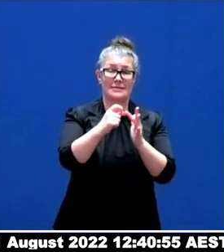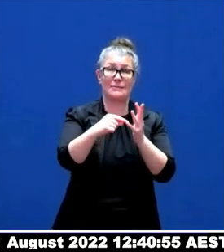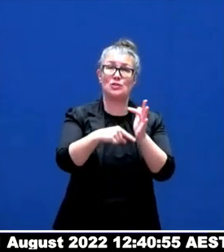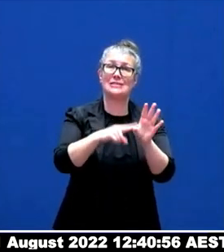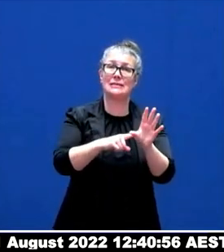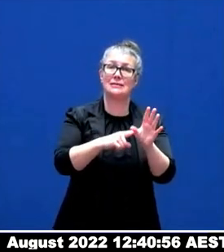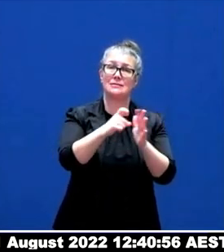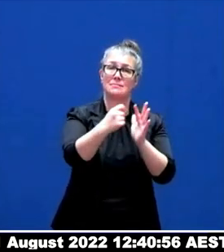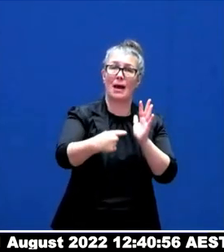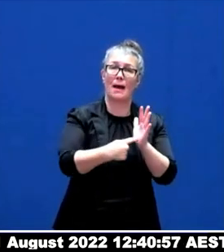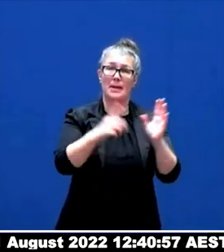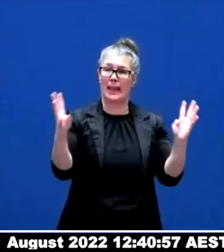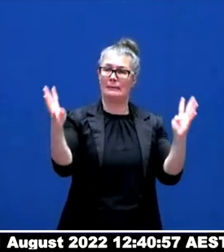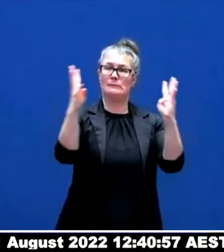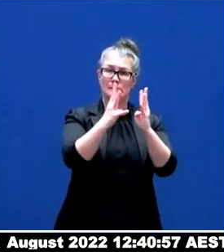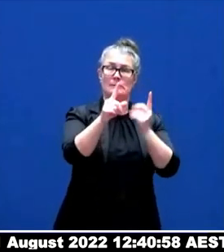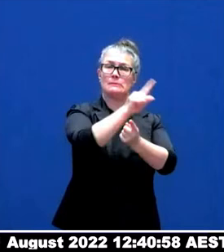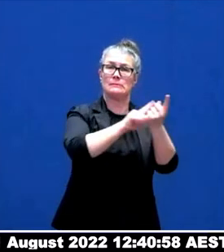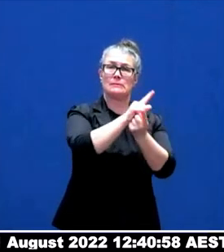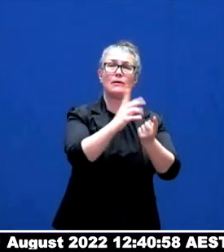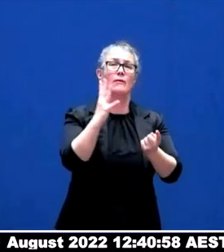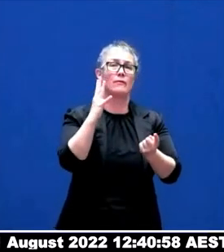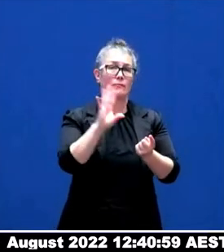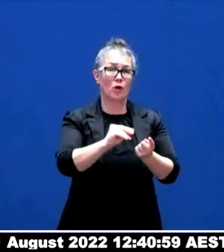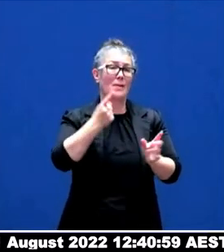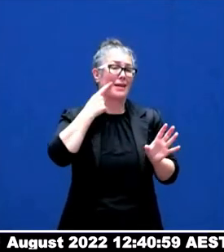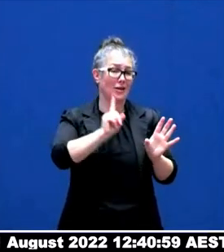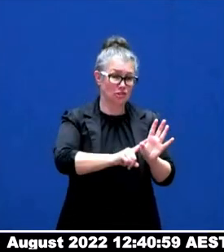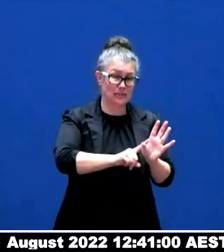February '21, the work under Tasking Group 2 is more recent.